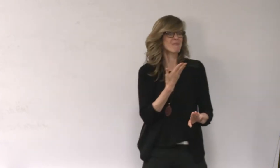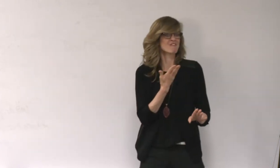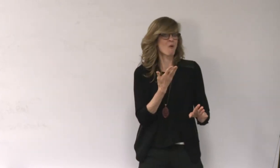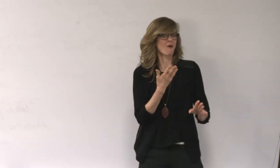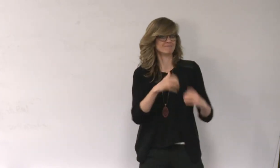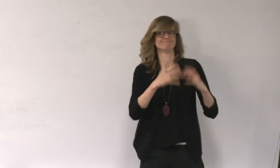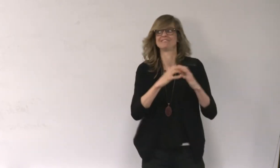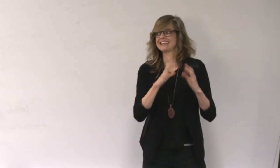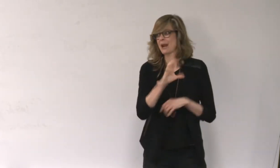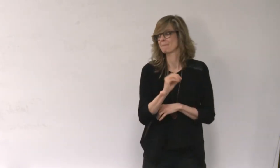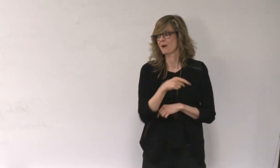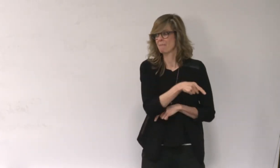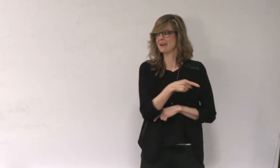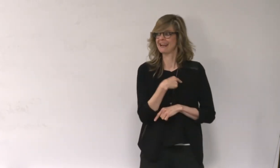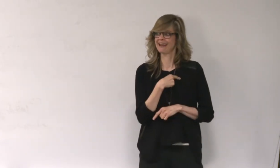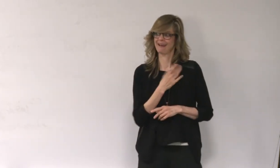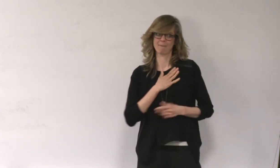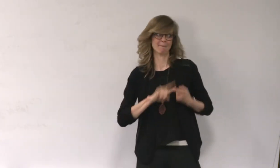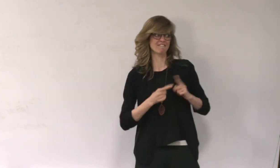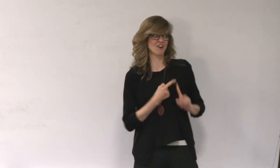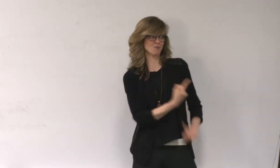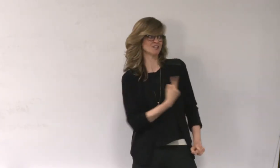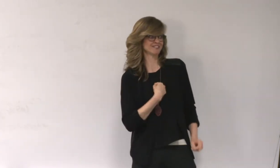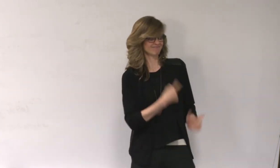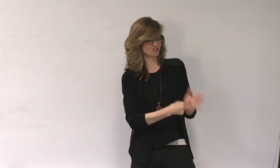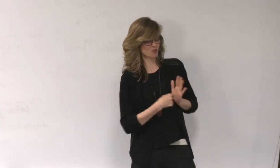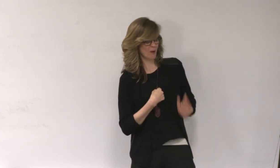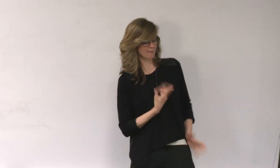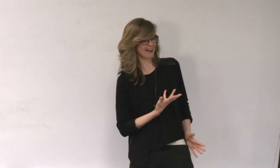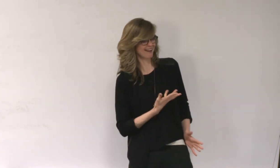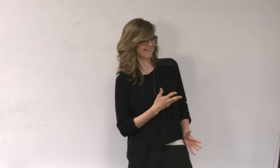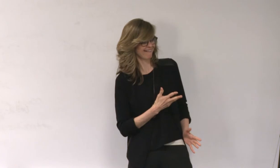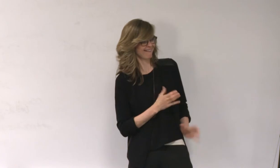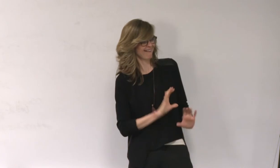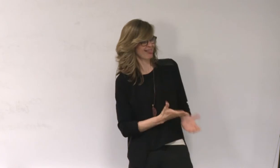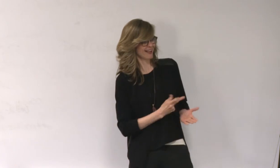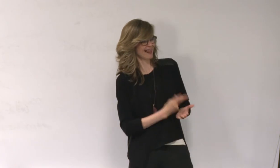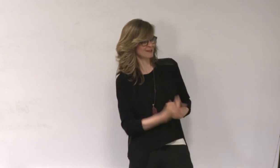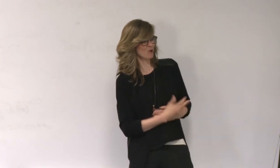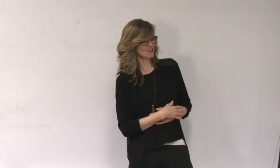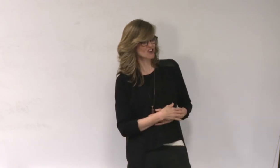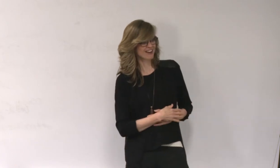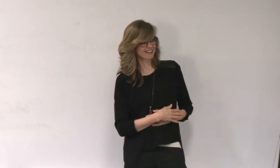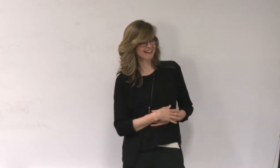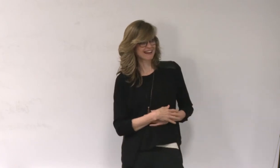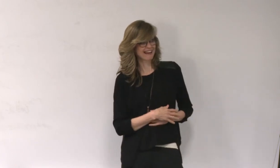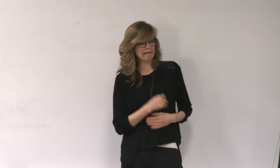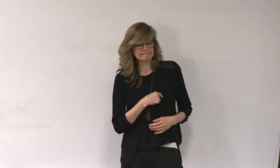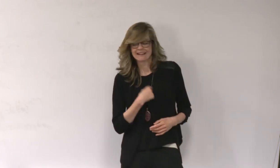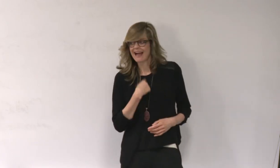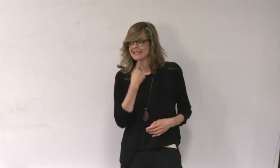THIS WAS BEFORE IT WAS GOOGLE AS A COMPANY. AND THIS WAS ONE OF MY OTHER FRIENDS SHOWING ME WHAT THEIR FRIEND DID AS A CLASS PROJECT.